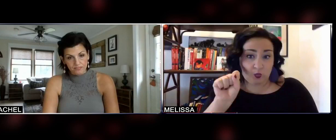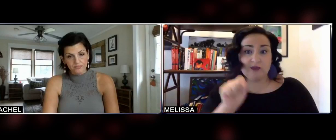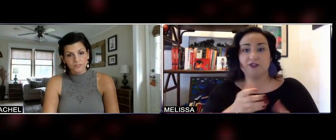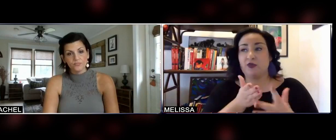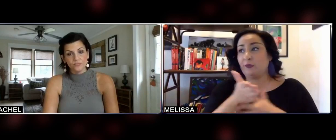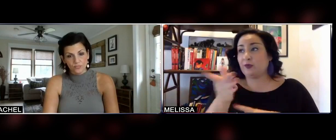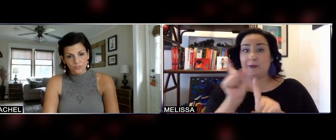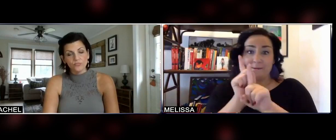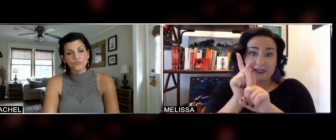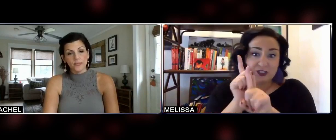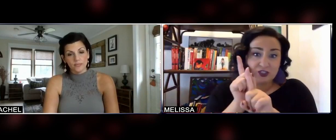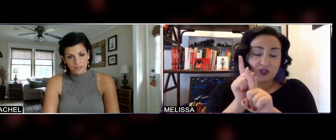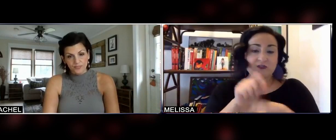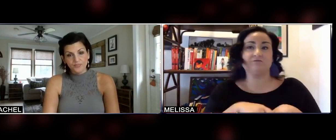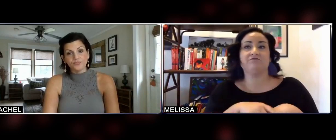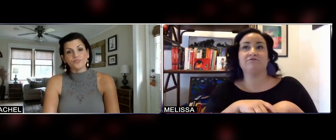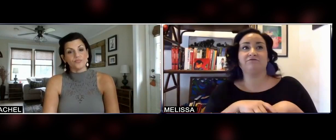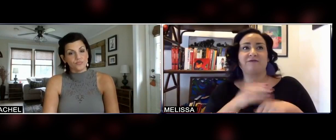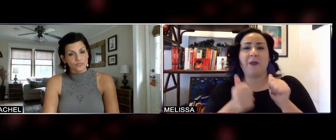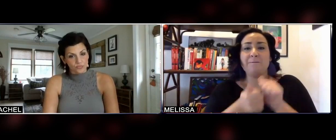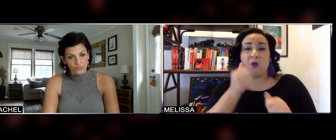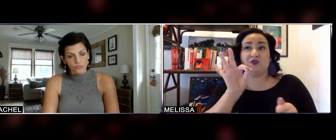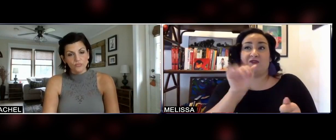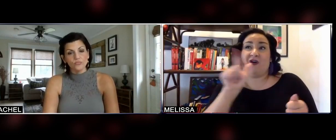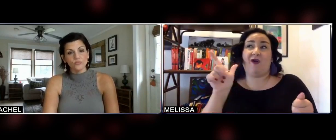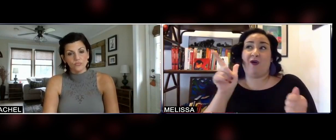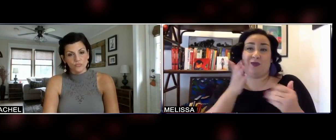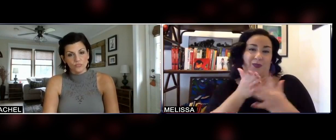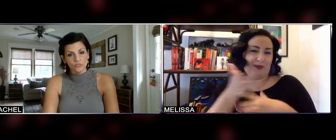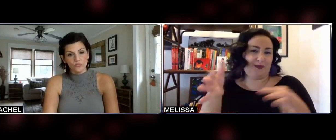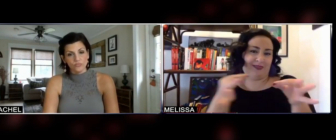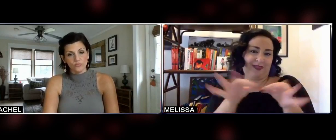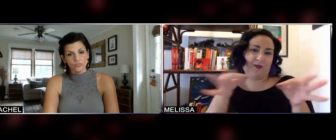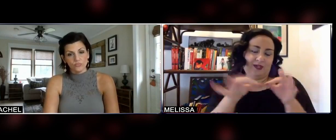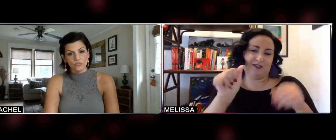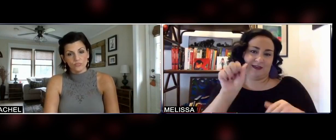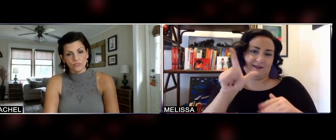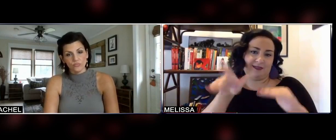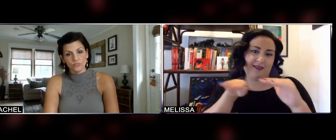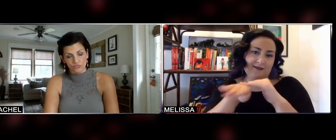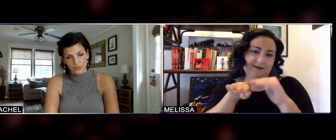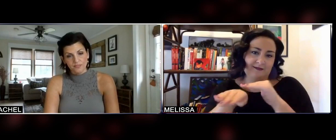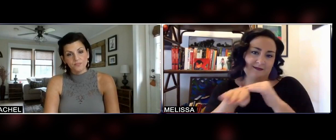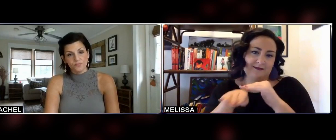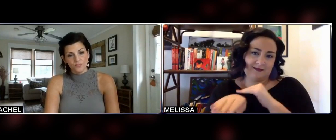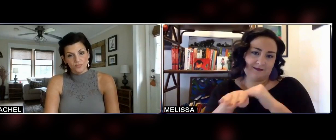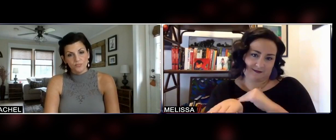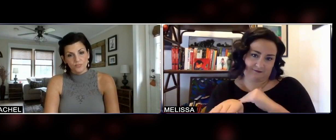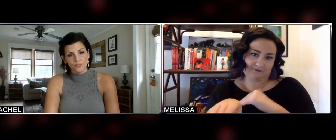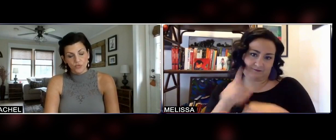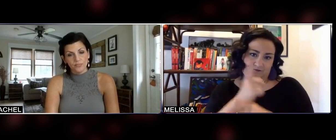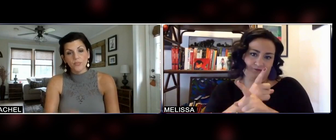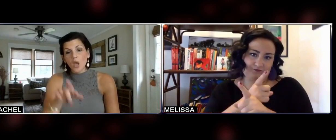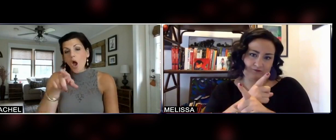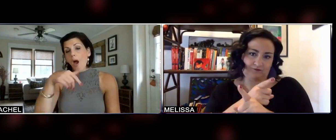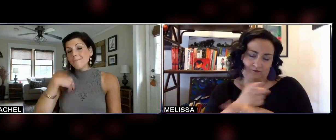mentors, and most of all, language access with ASL. Right?